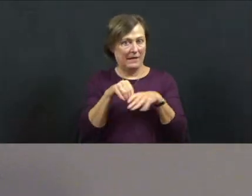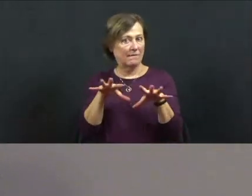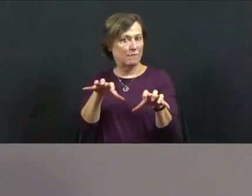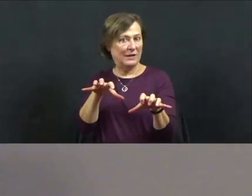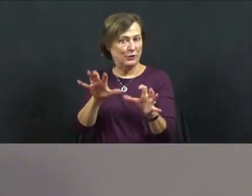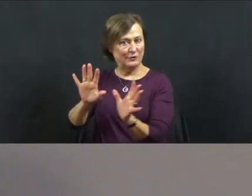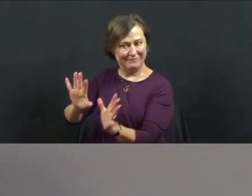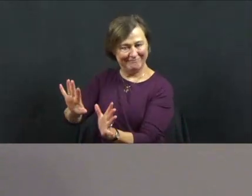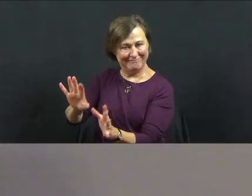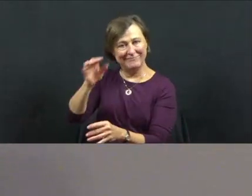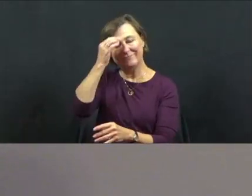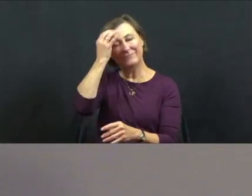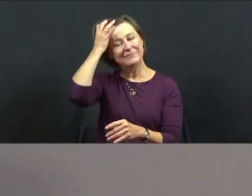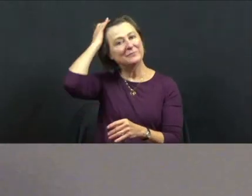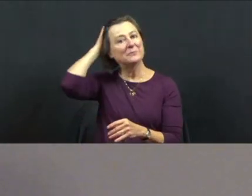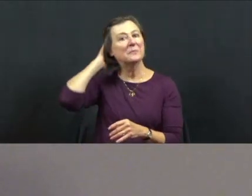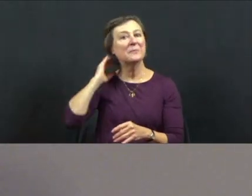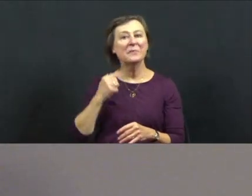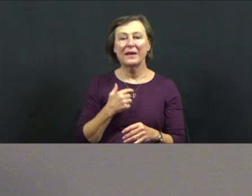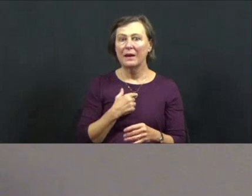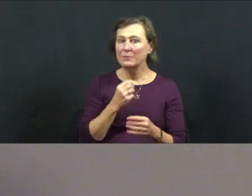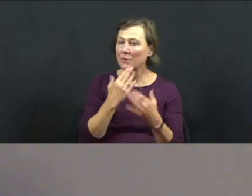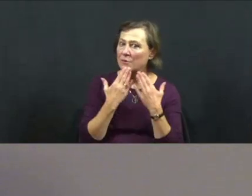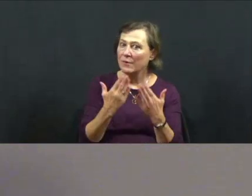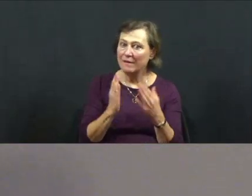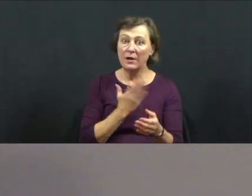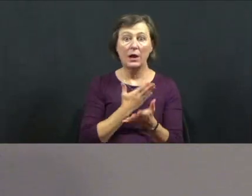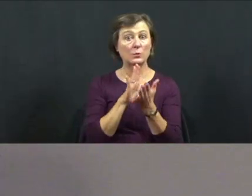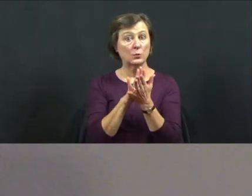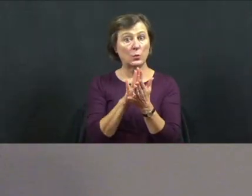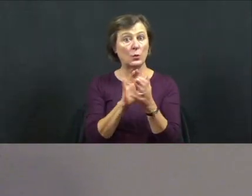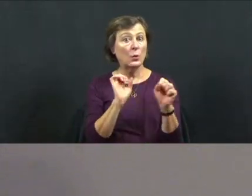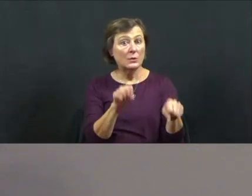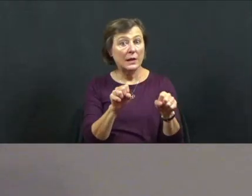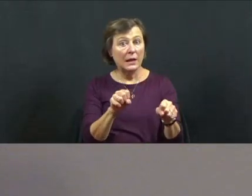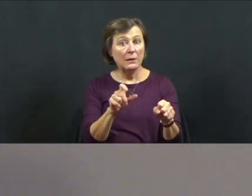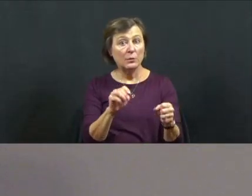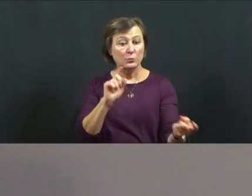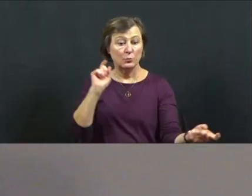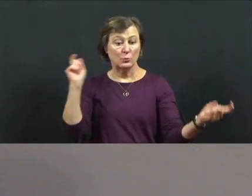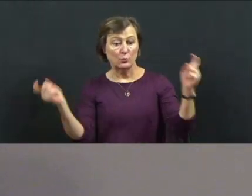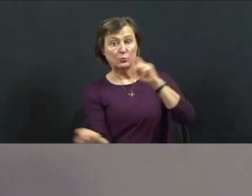I'm ever so grateful that our schools have been able to transform themselves